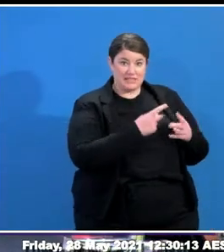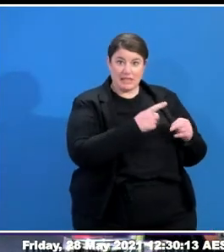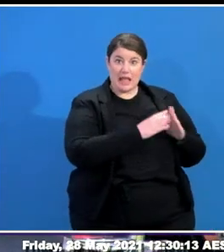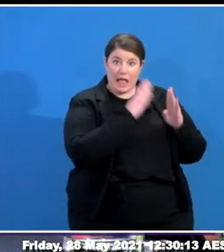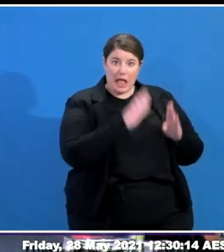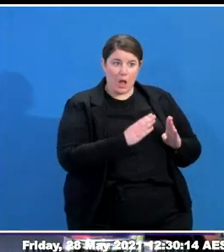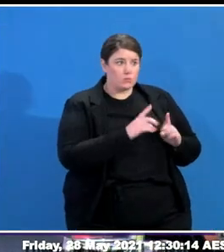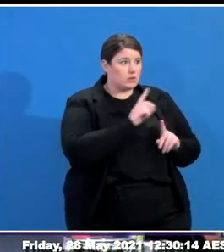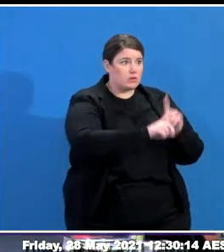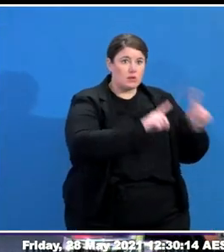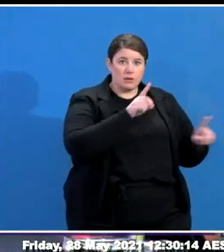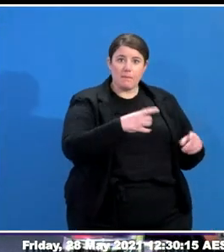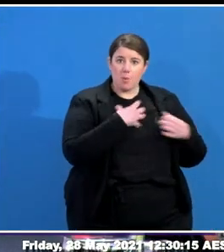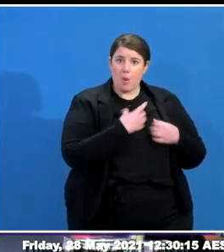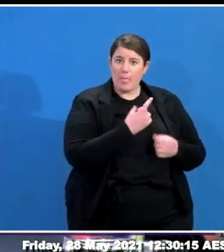Of course. I would do a series of visits.